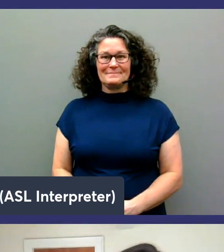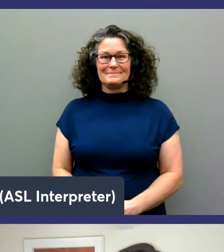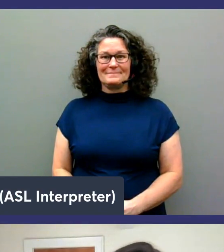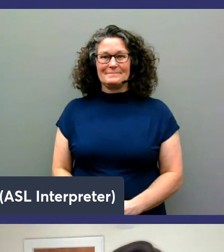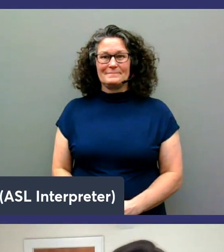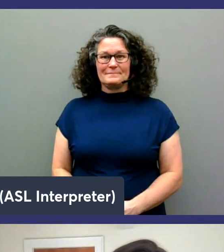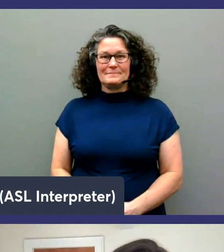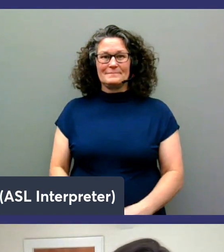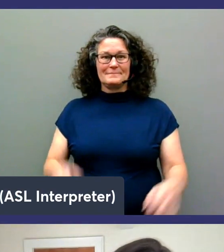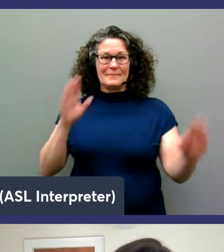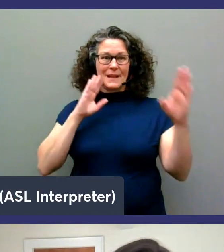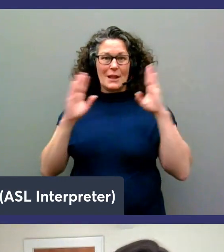Hello. - Hey, Dan.